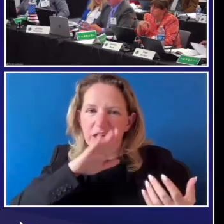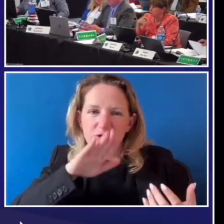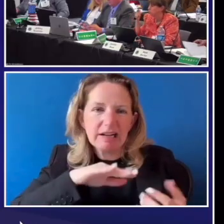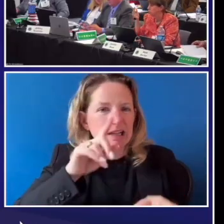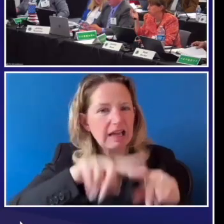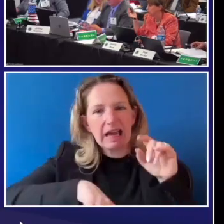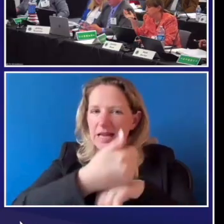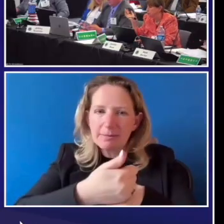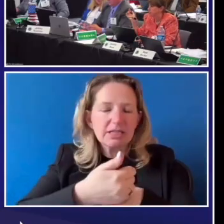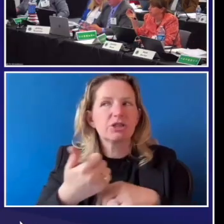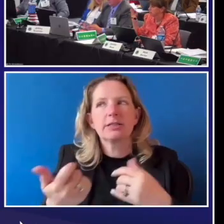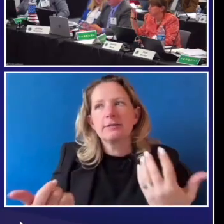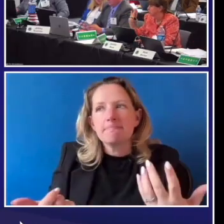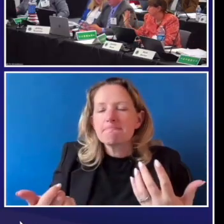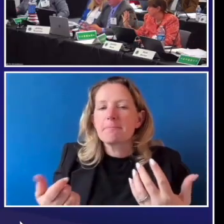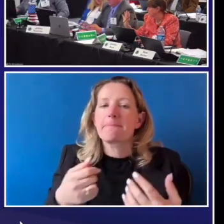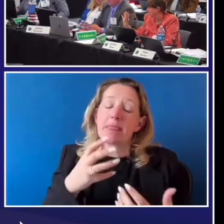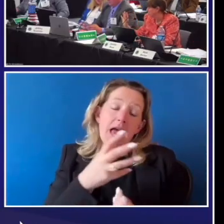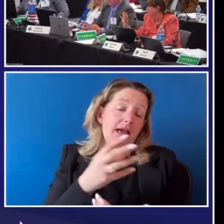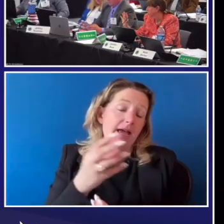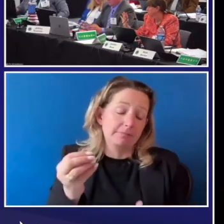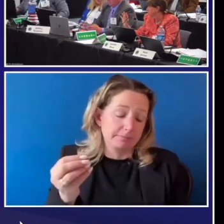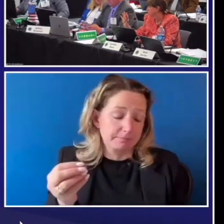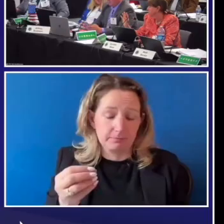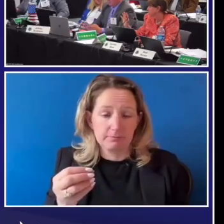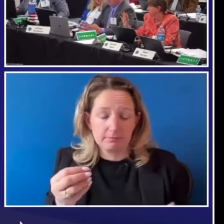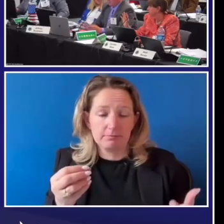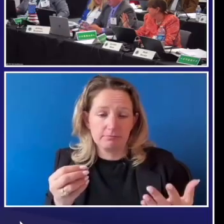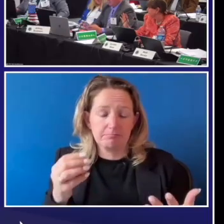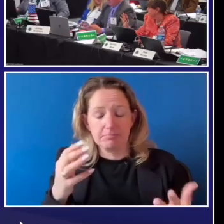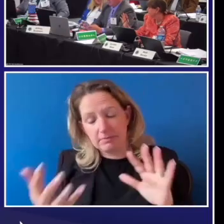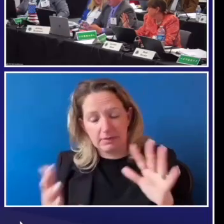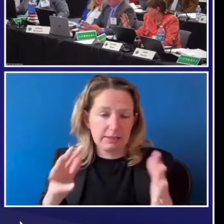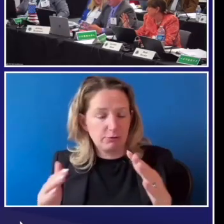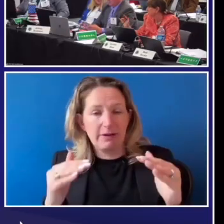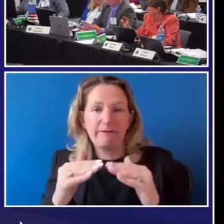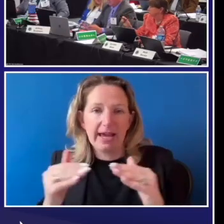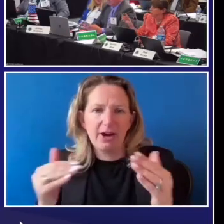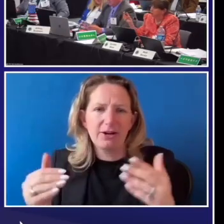well, in order, and it is a check, in fairness to them, it is a chicken and egg scenario, where another